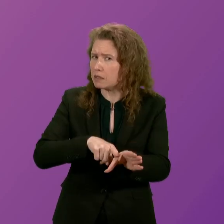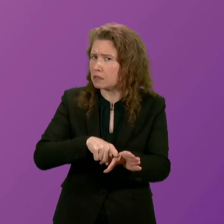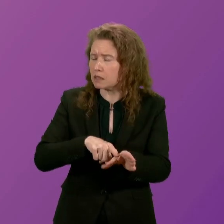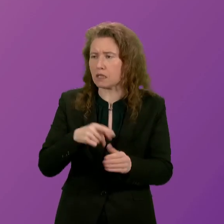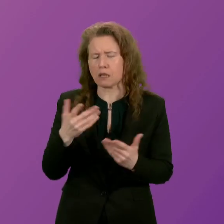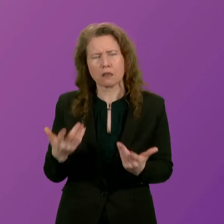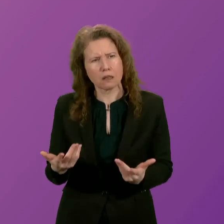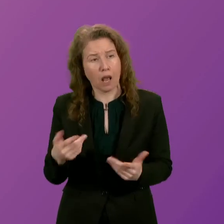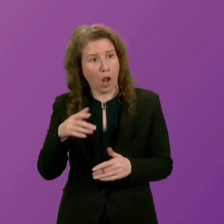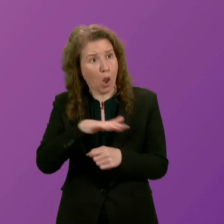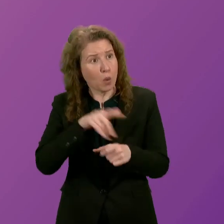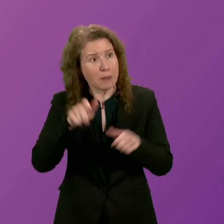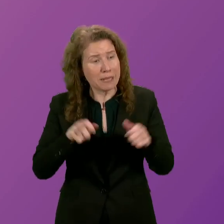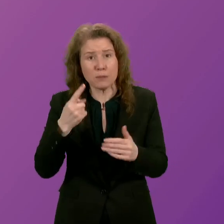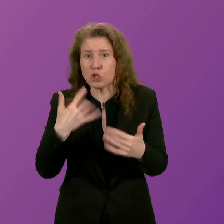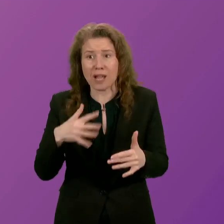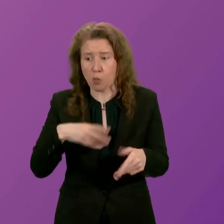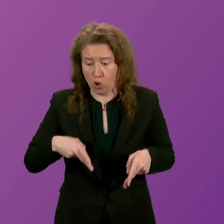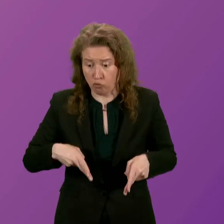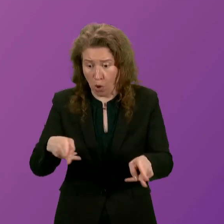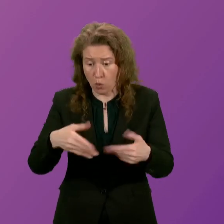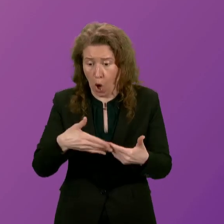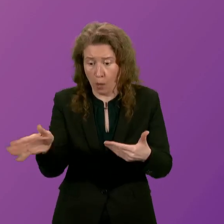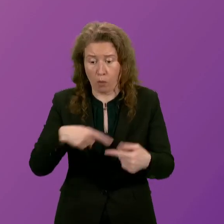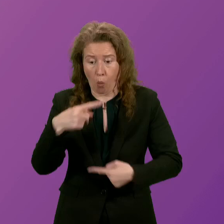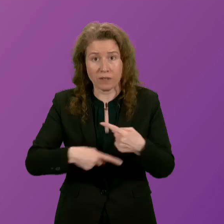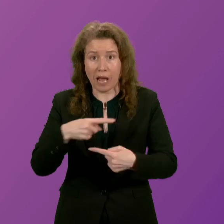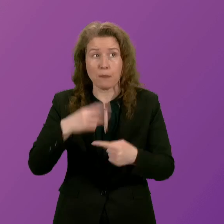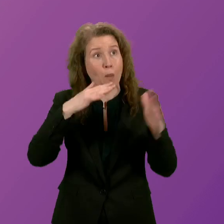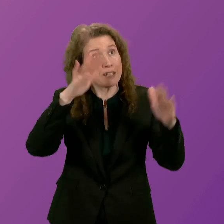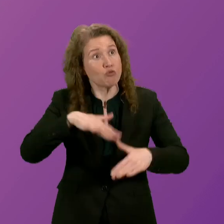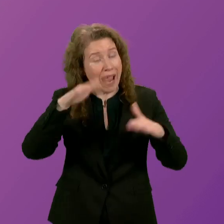All that local people want is a road that stays open when it rains. Instead,